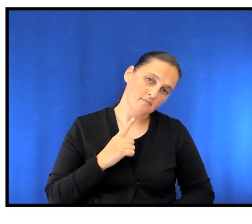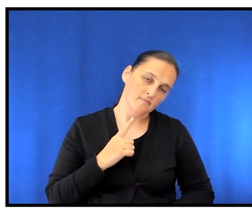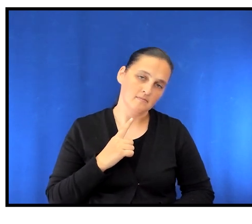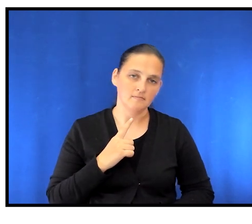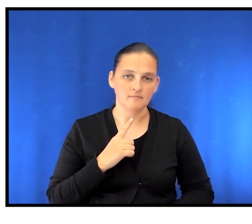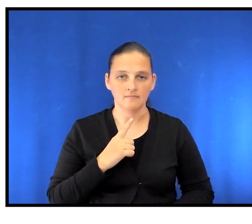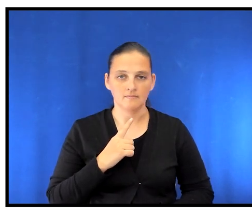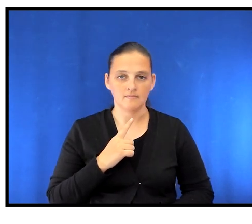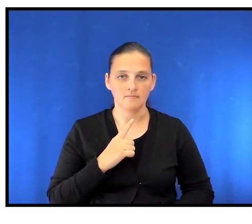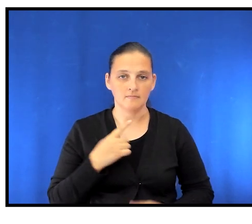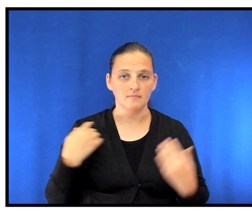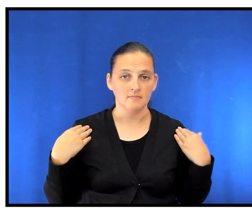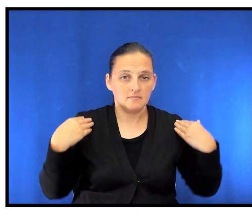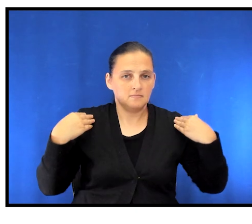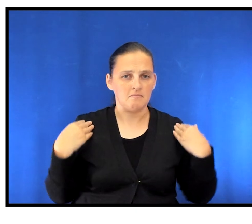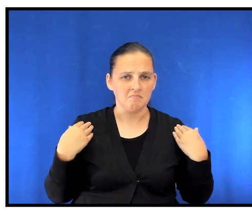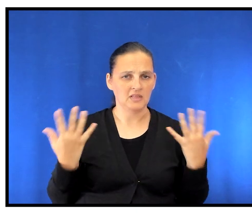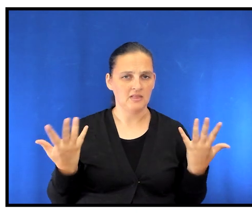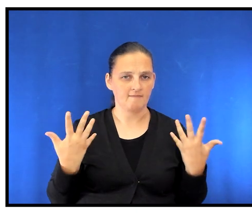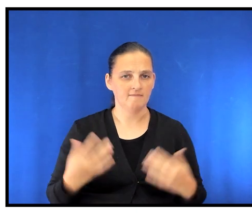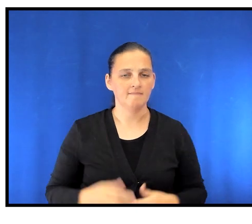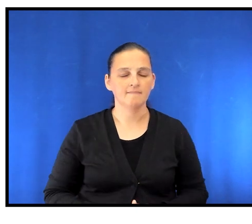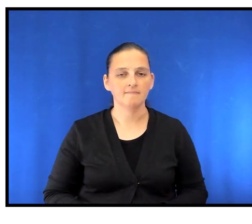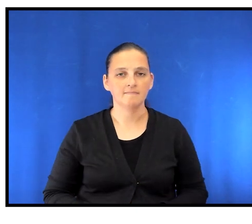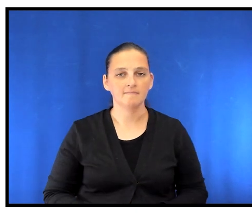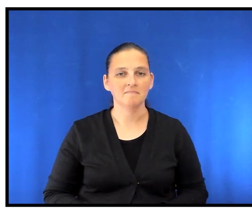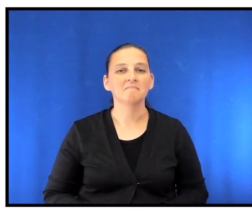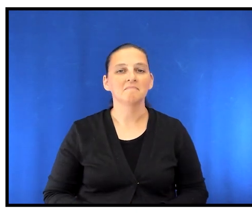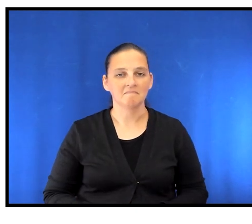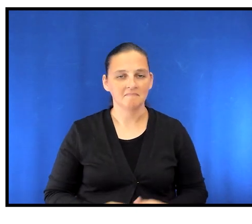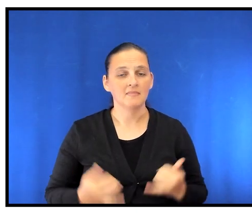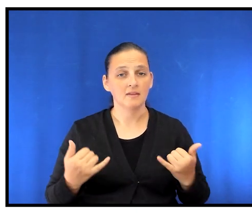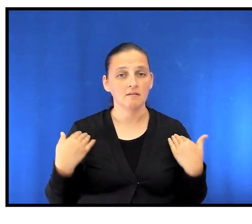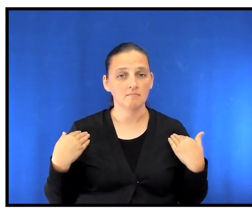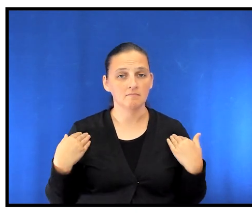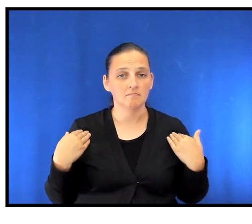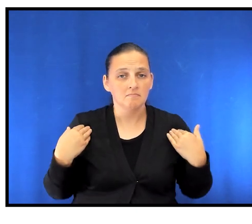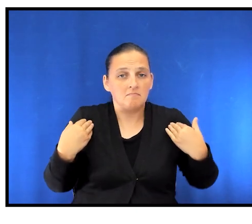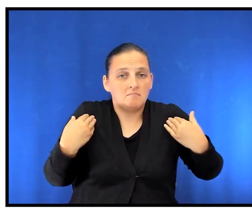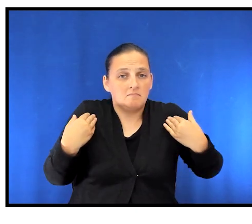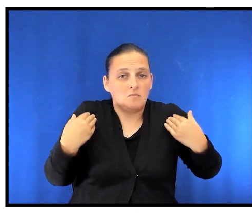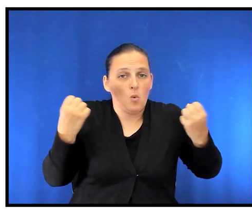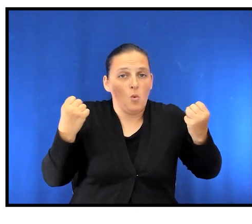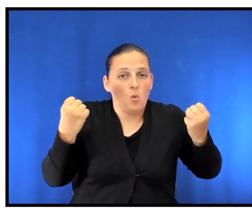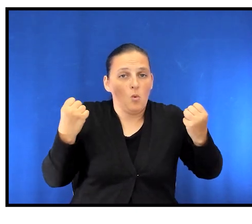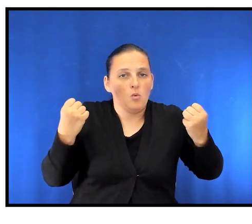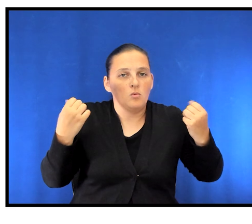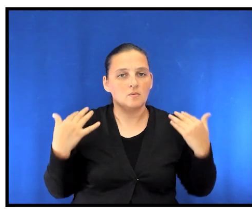Do not raise your shoulders. Shrug your shoulders up toward your ears. Hold, then relax.